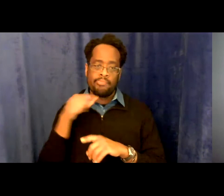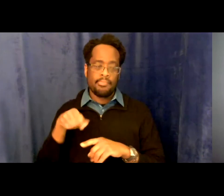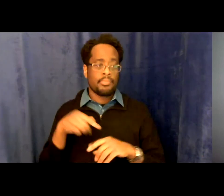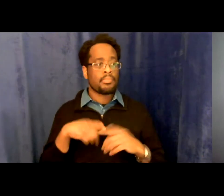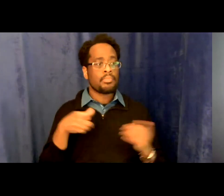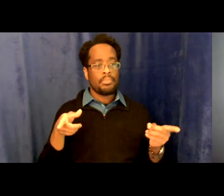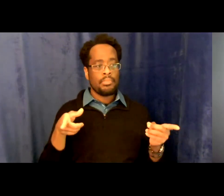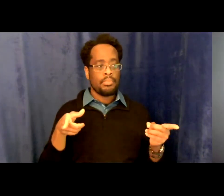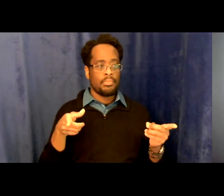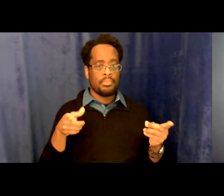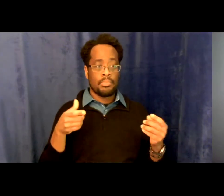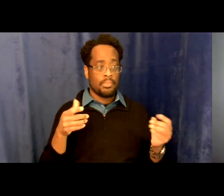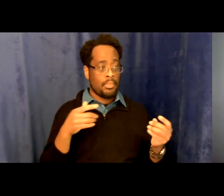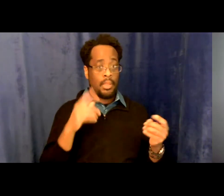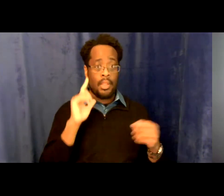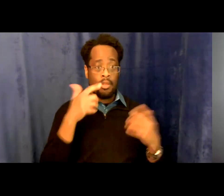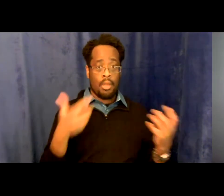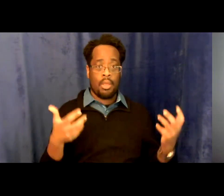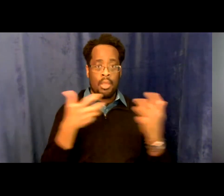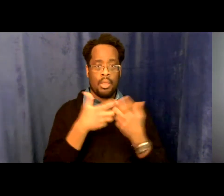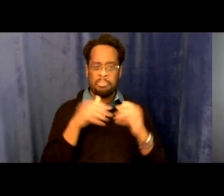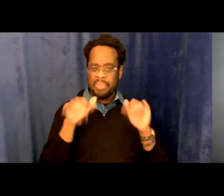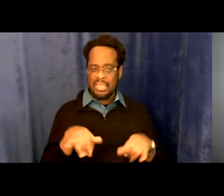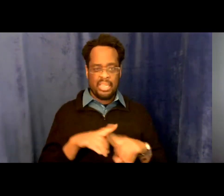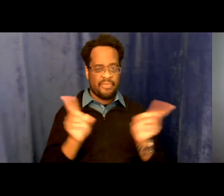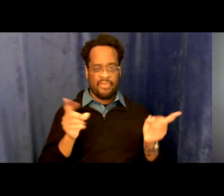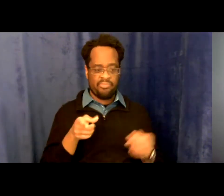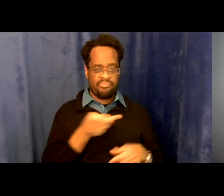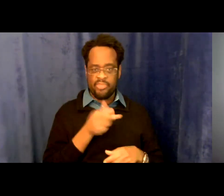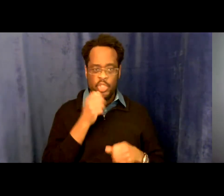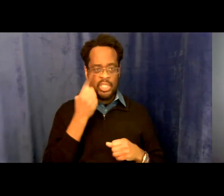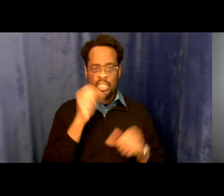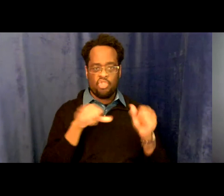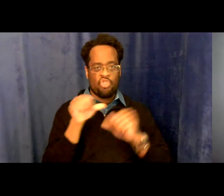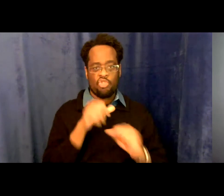i mean excuse me the black deaf school and the white students had oralism and they would never